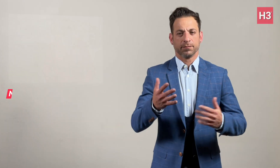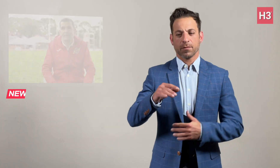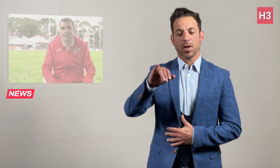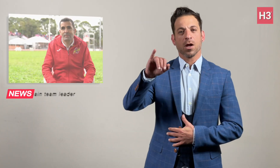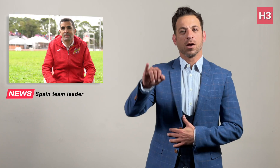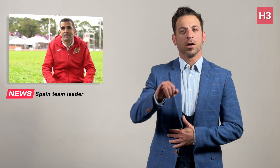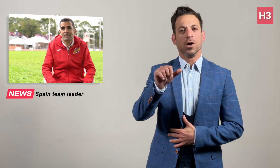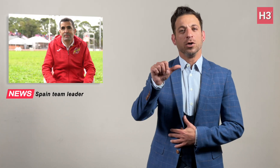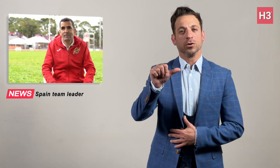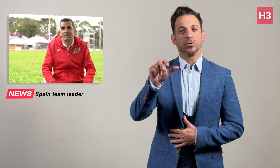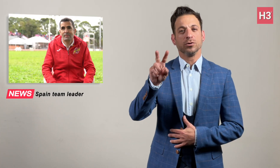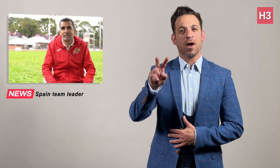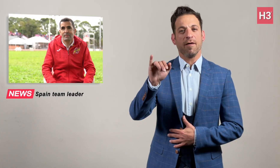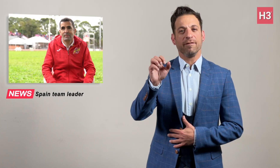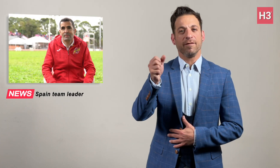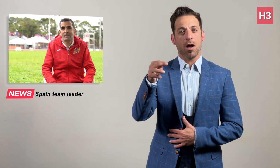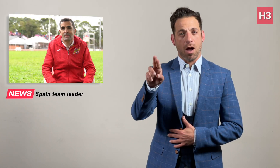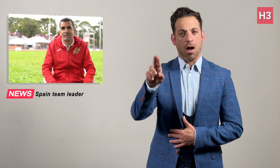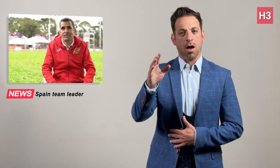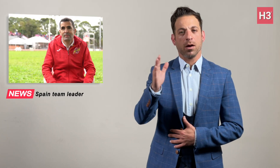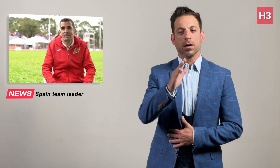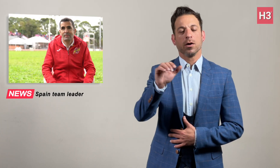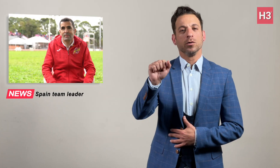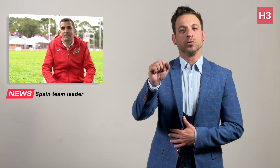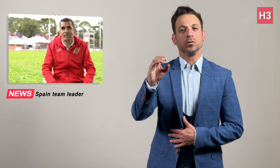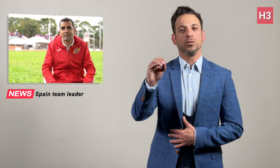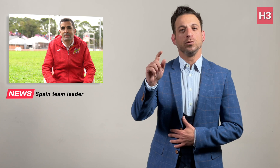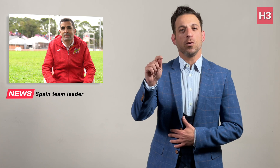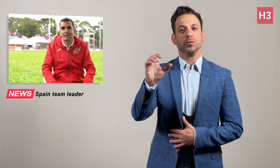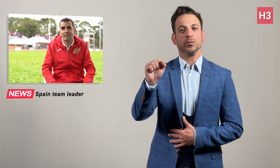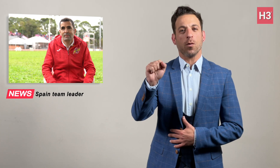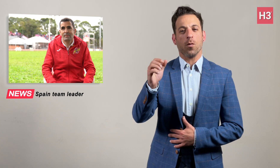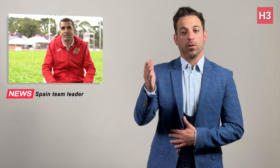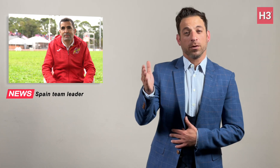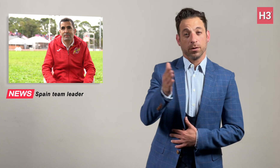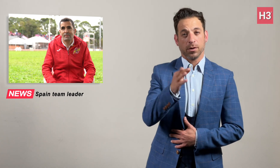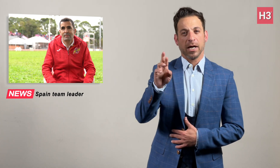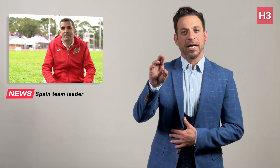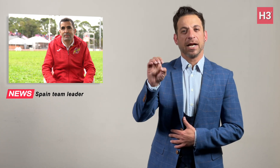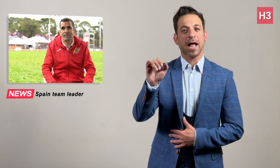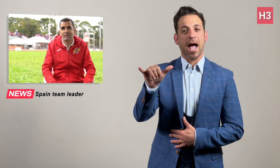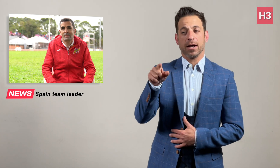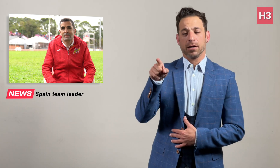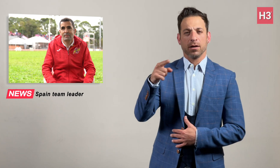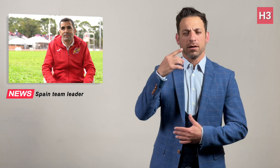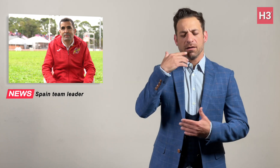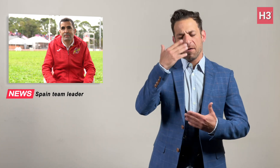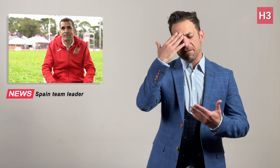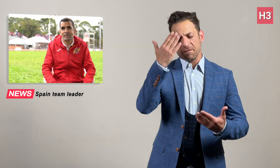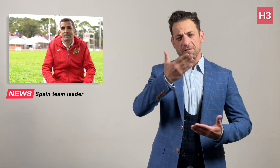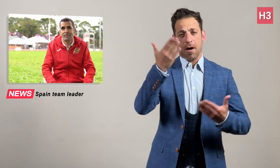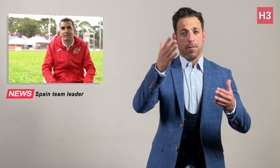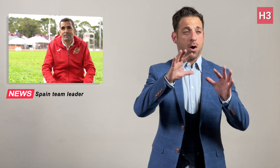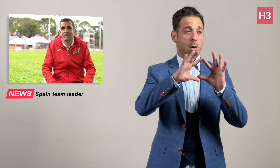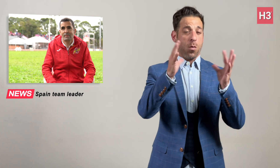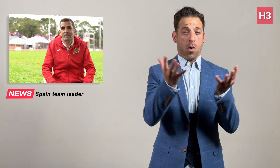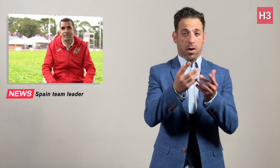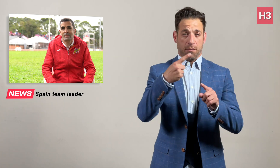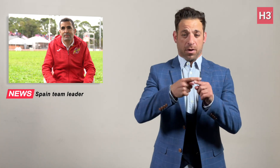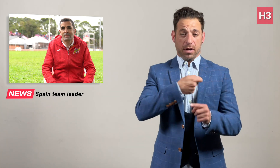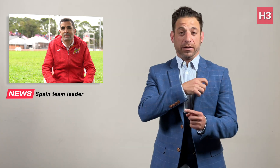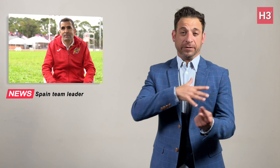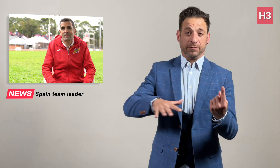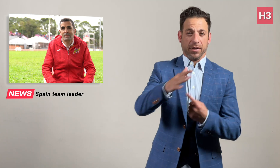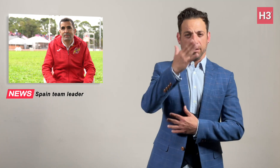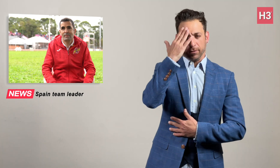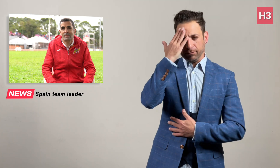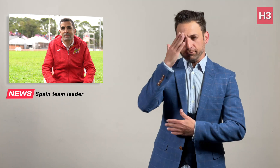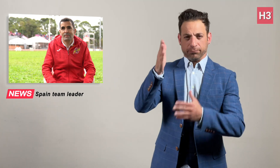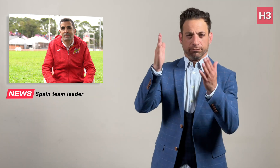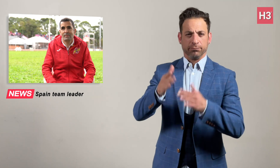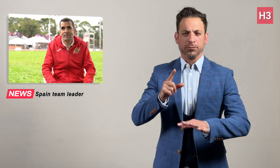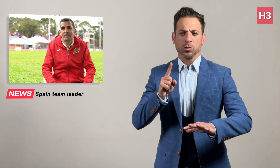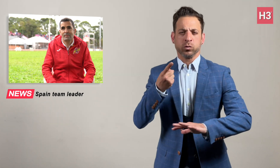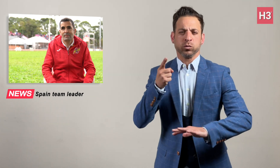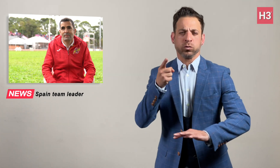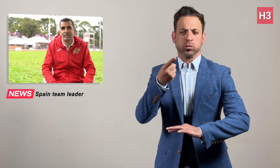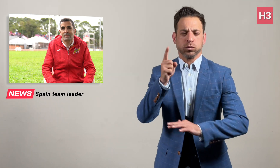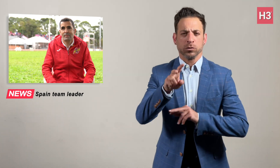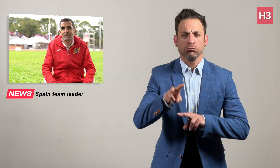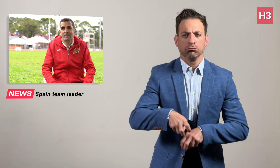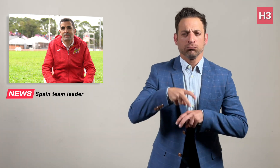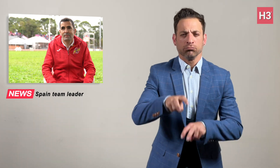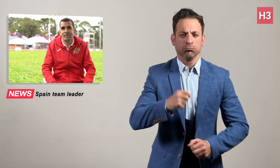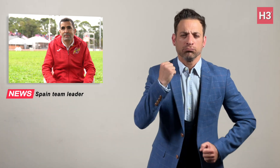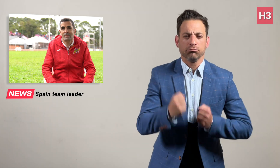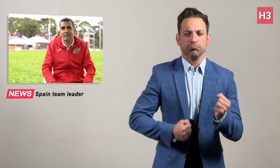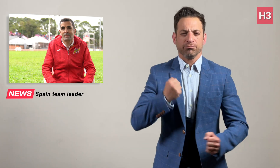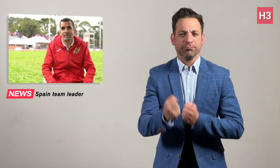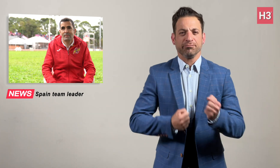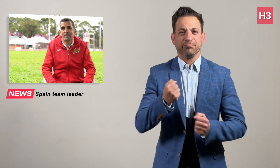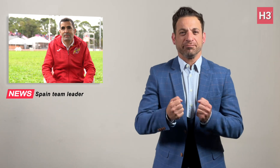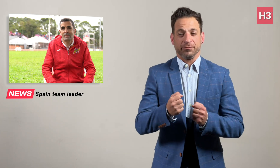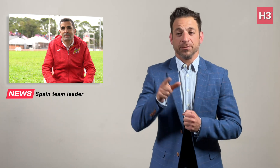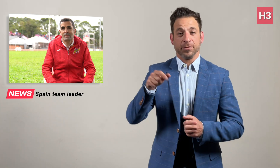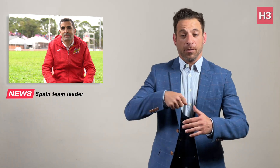Javier Soto Rey is a legendary spaniard middle-distance runner,